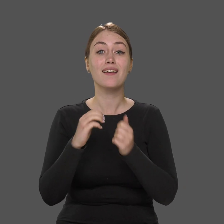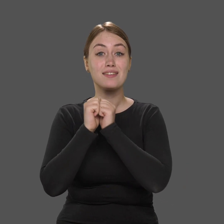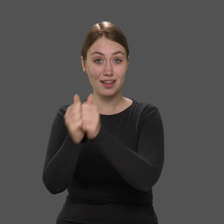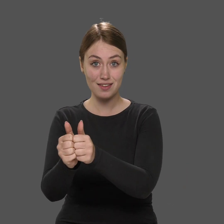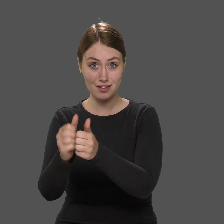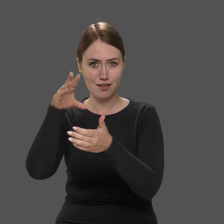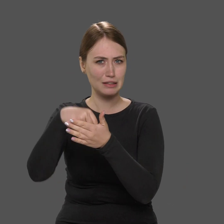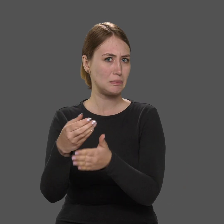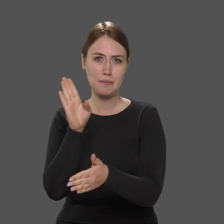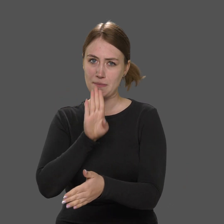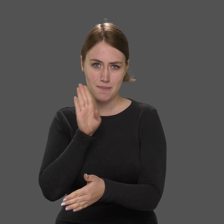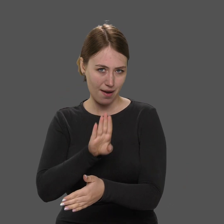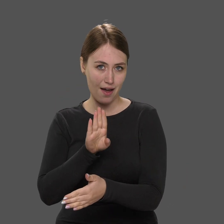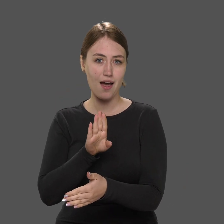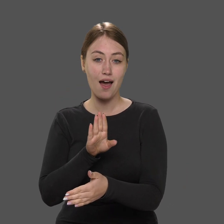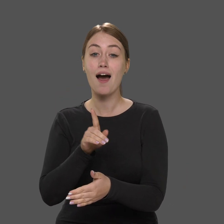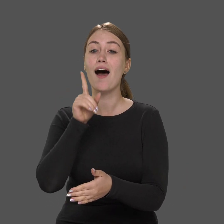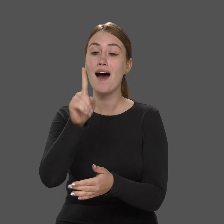The task of a specific area remains unchanged,